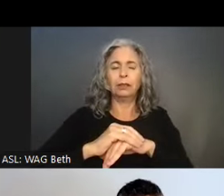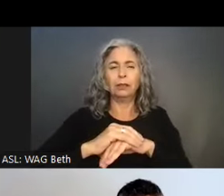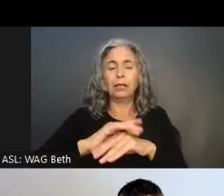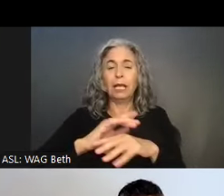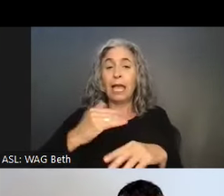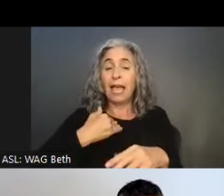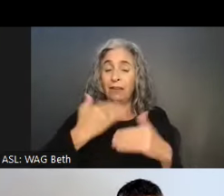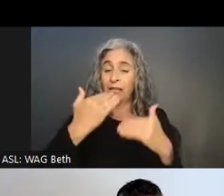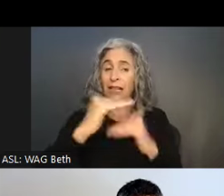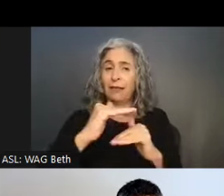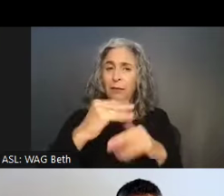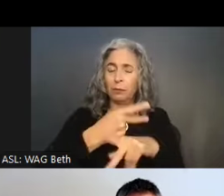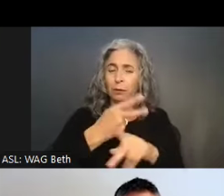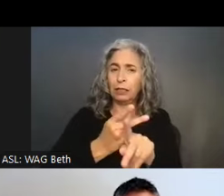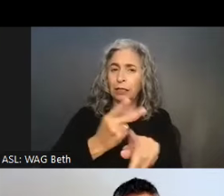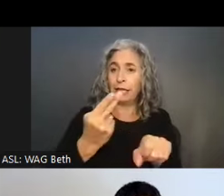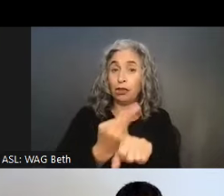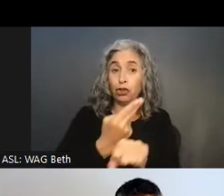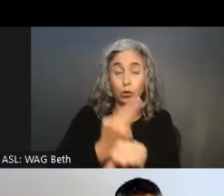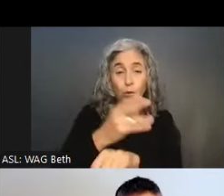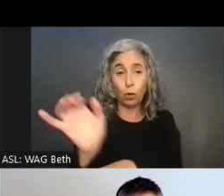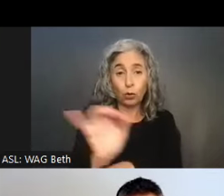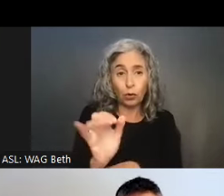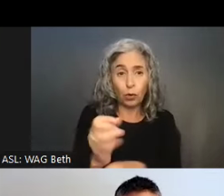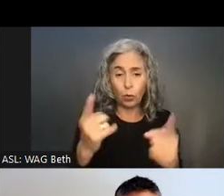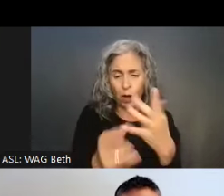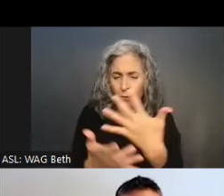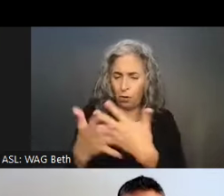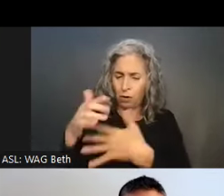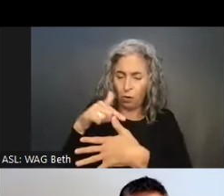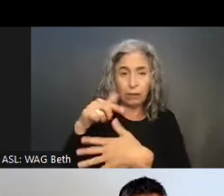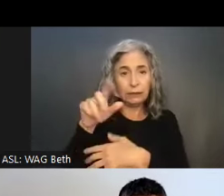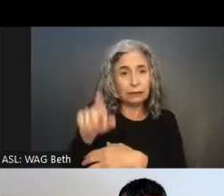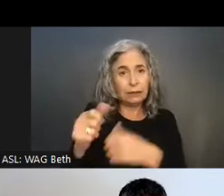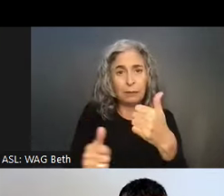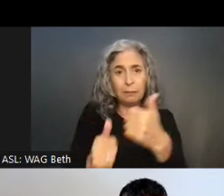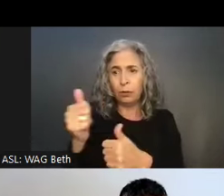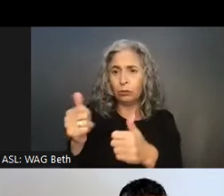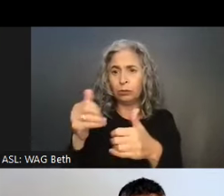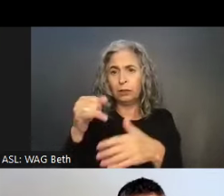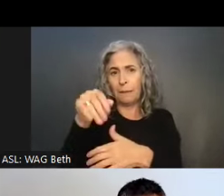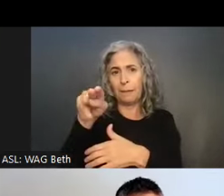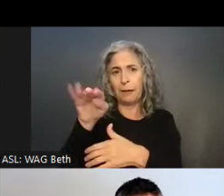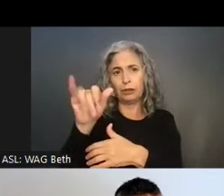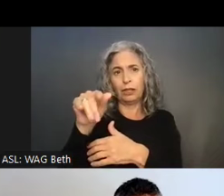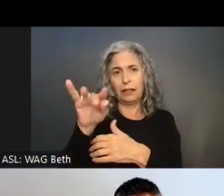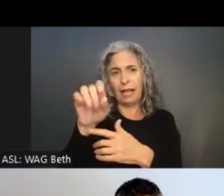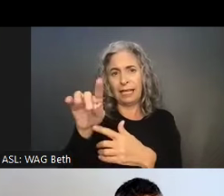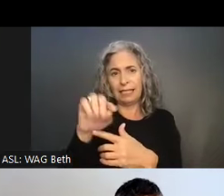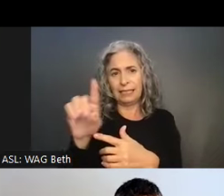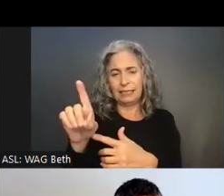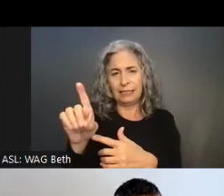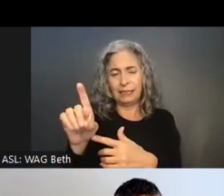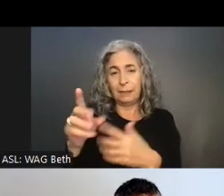and consumption while prioritizing the needs of the most marginalized is social justice.